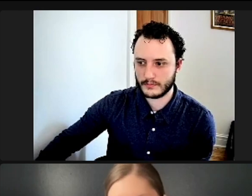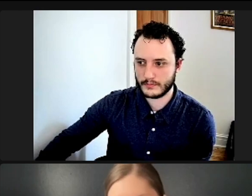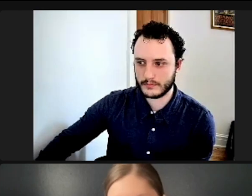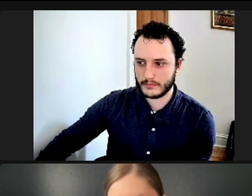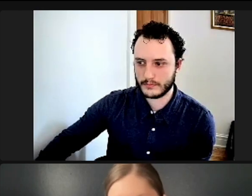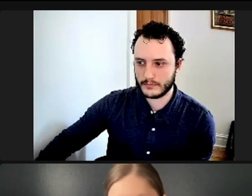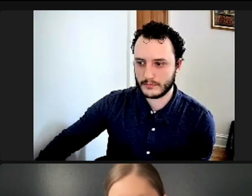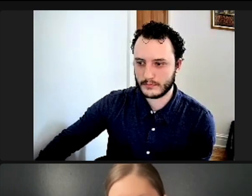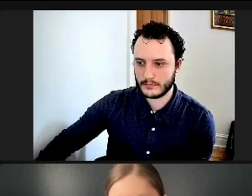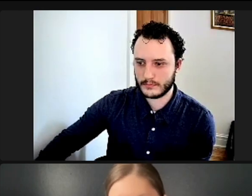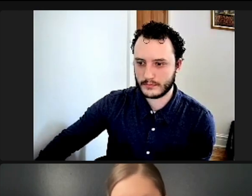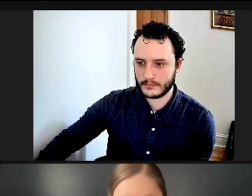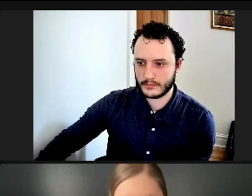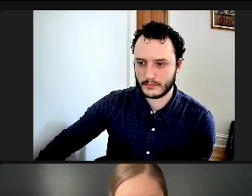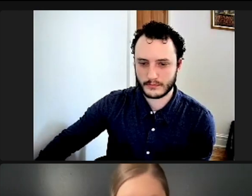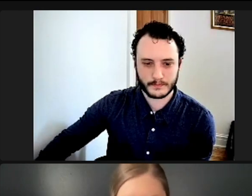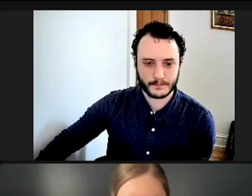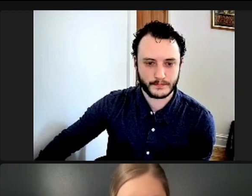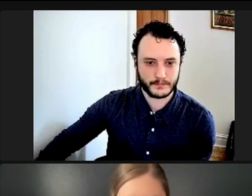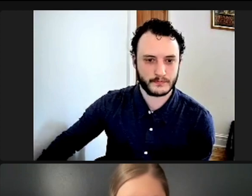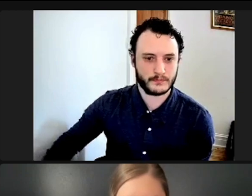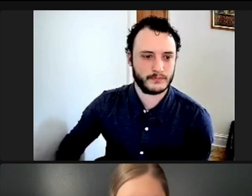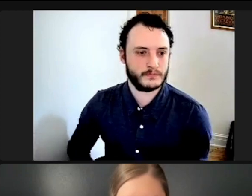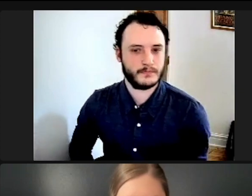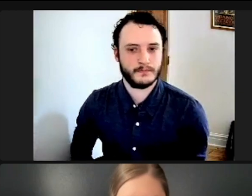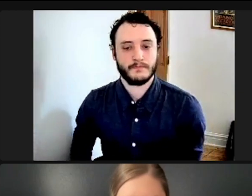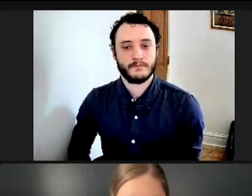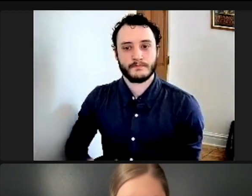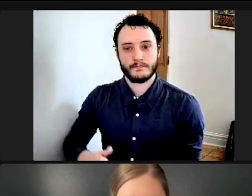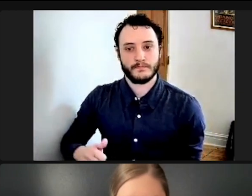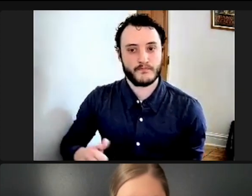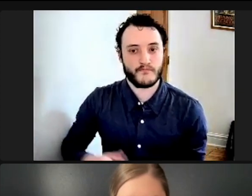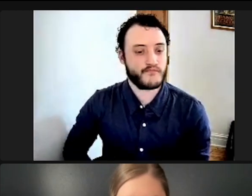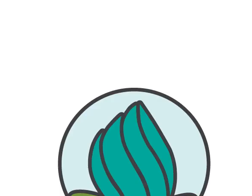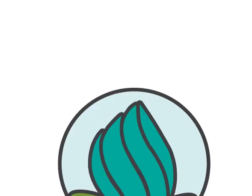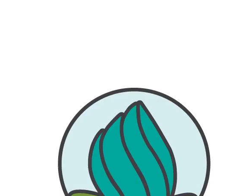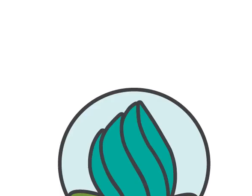to those deaf students, just the same as what their hearing counterparts receive.